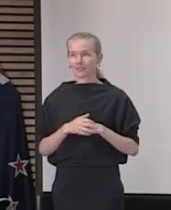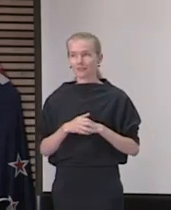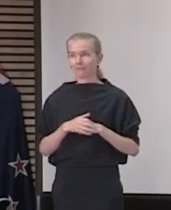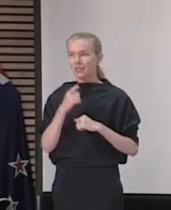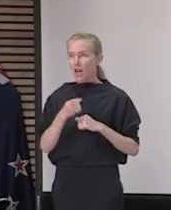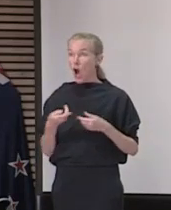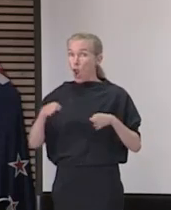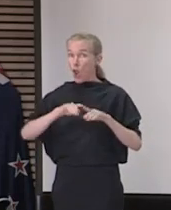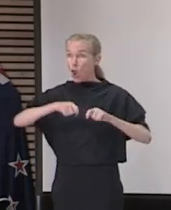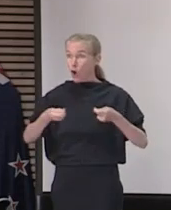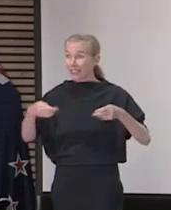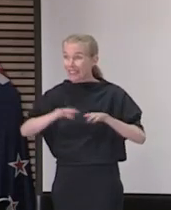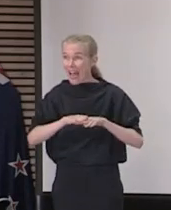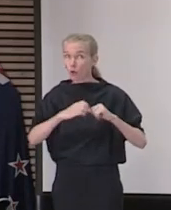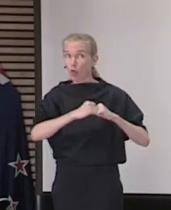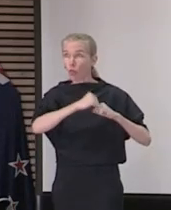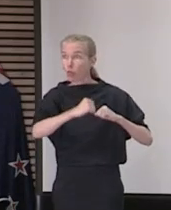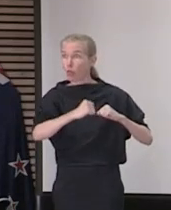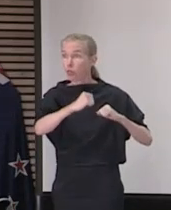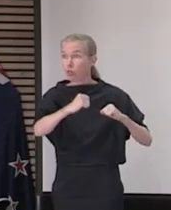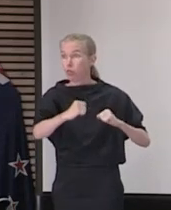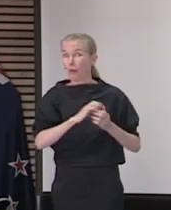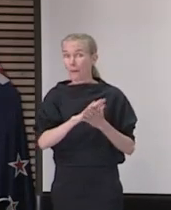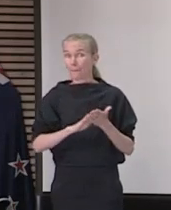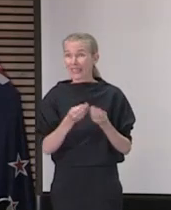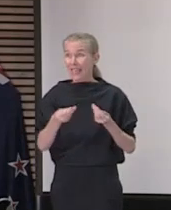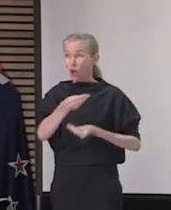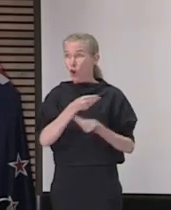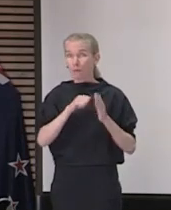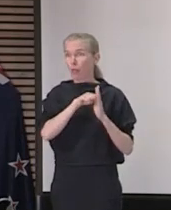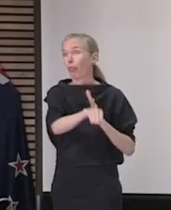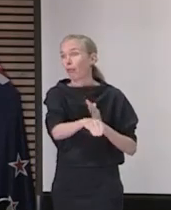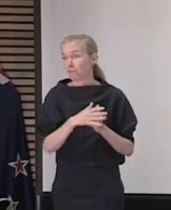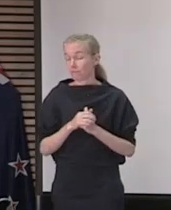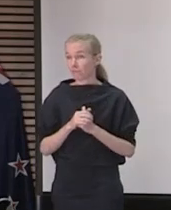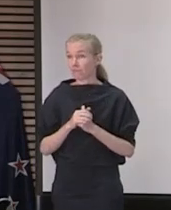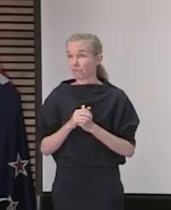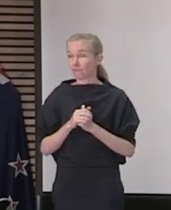The sooner we get ontop of the virus and havecontrol of it, the sooner wecan start lifting some